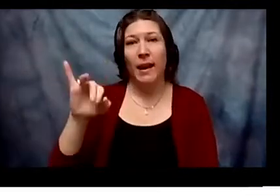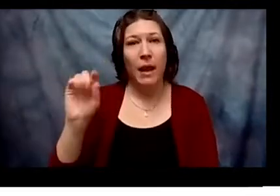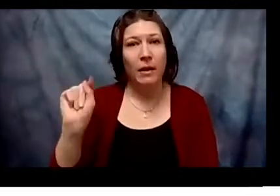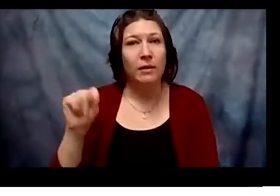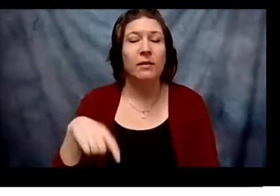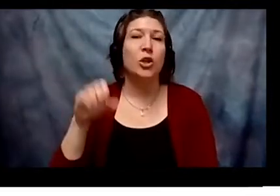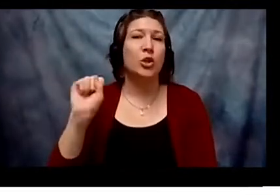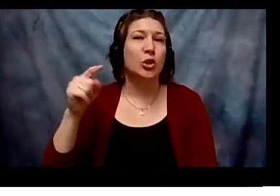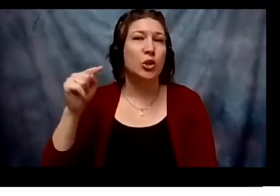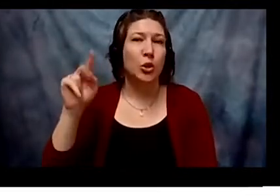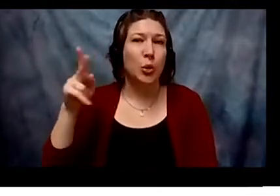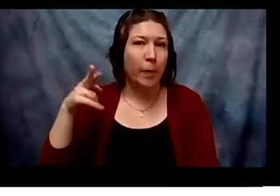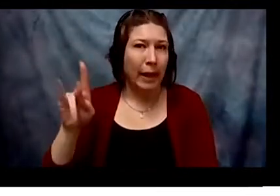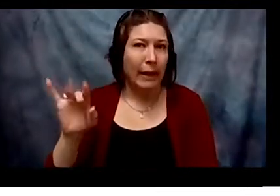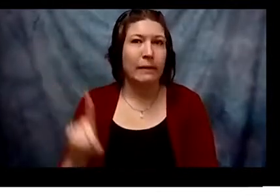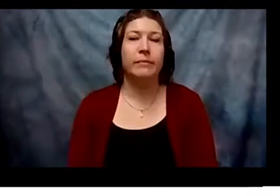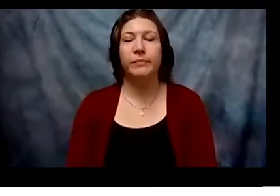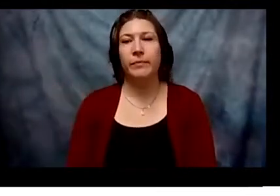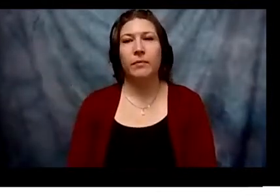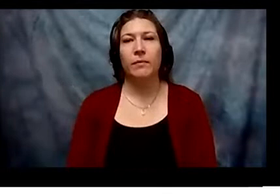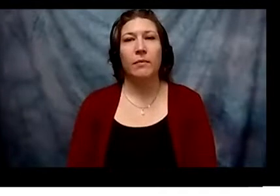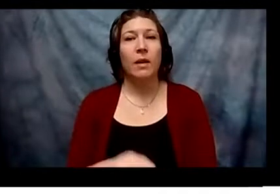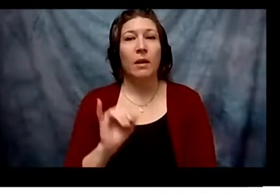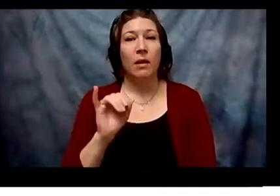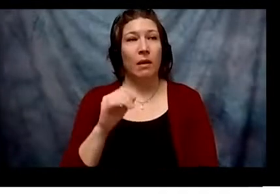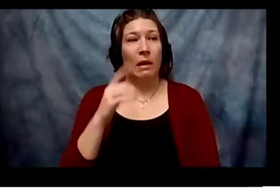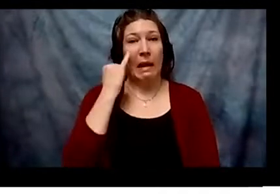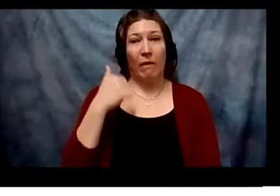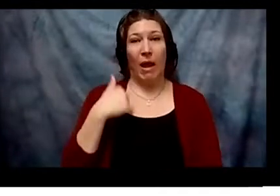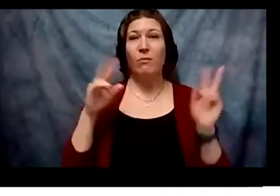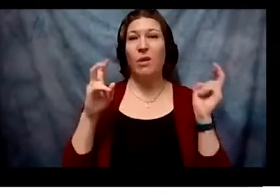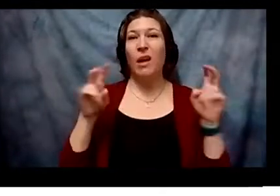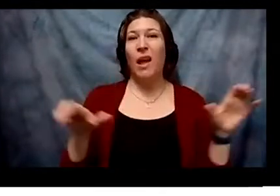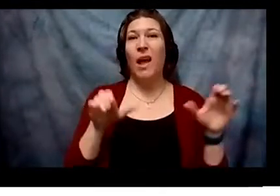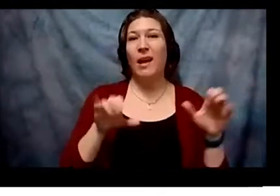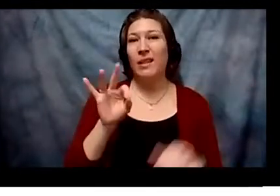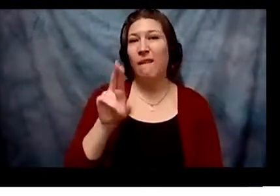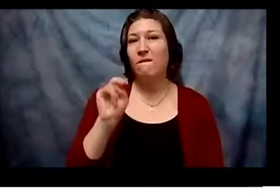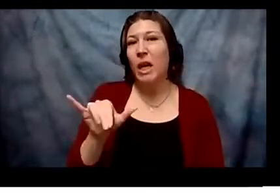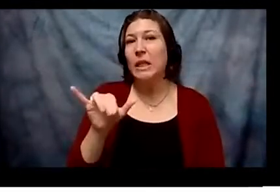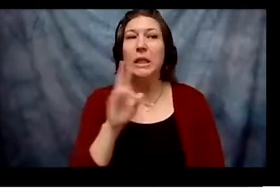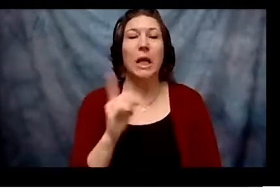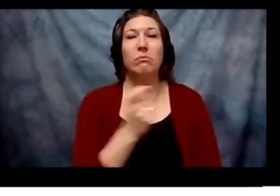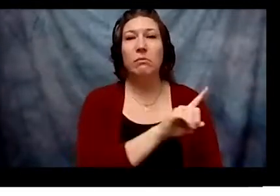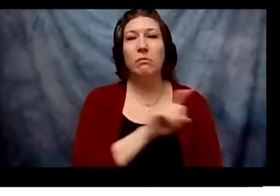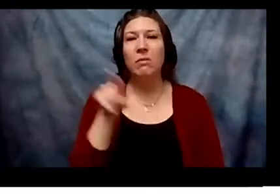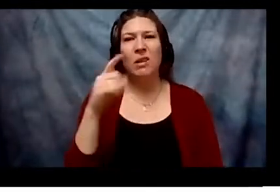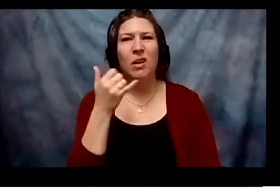You call the police, since I'm acting funny by pacing back and forth outside a library.